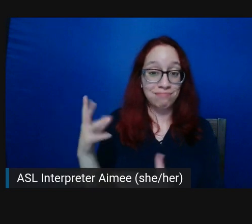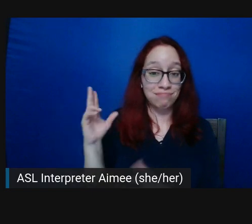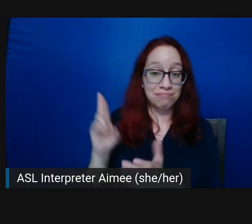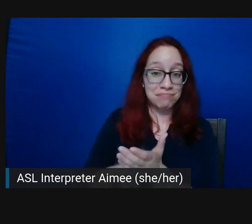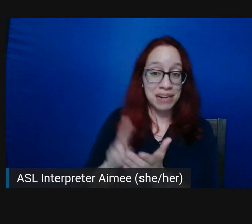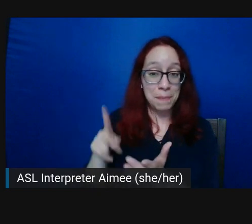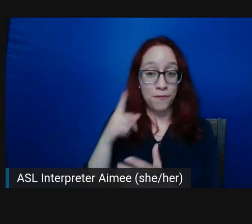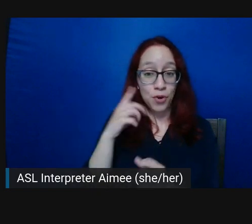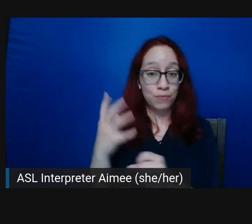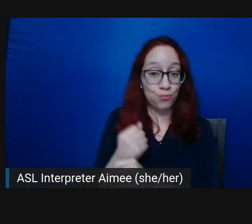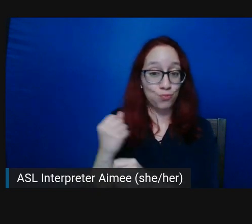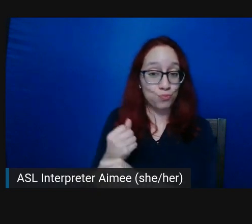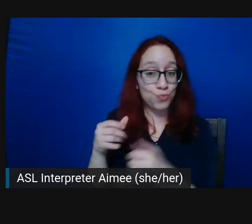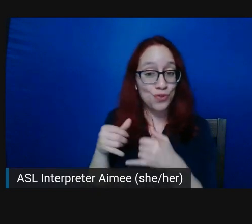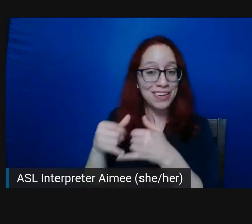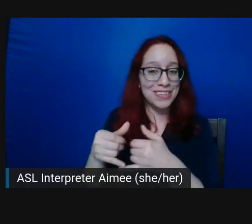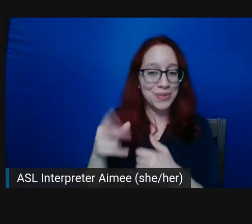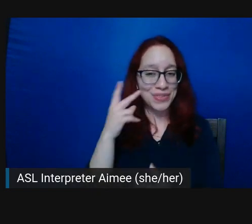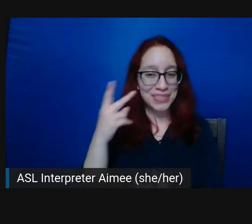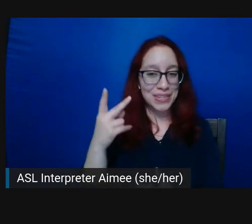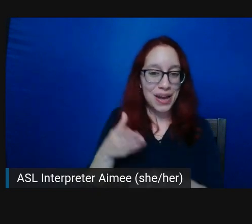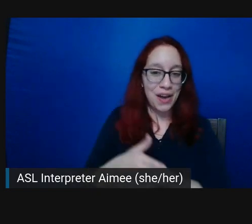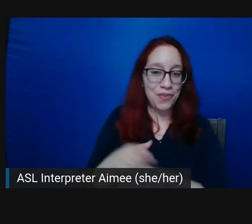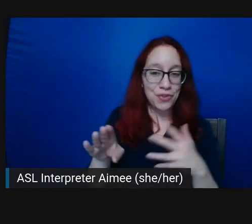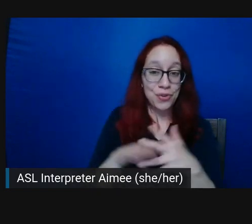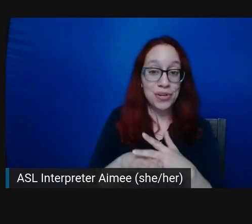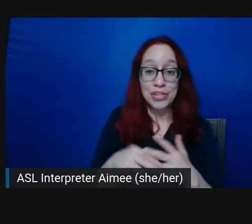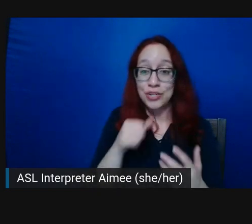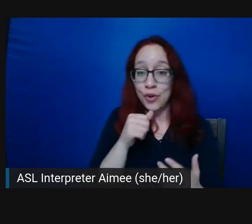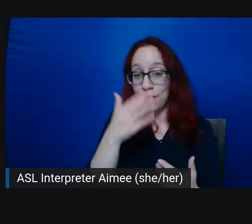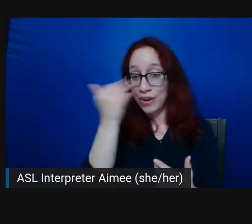We'll see you here right after the break. Don't forget to refresh your page when you come back.